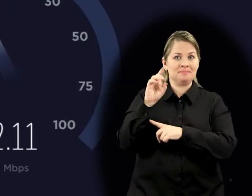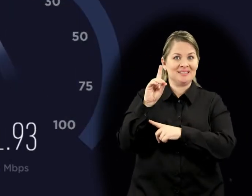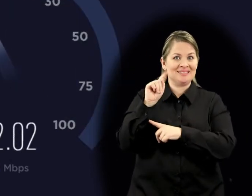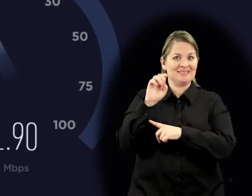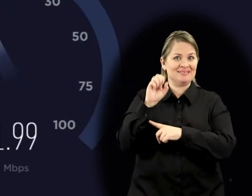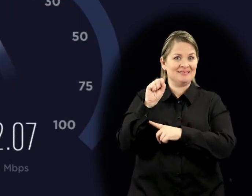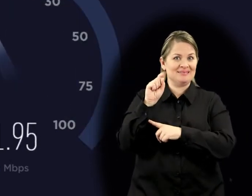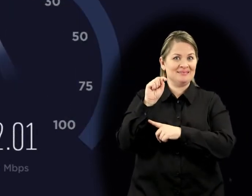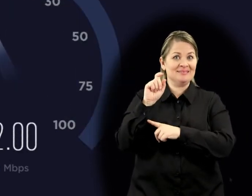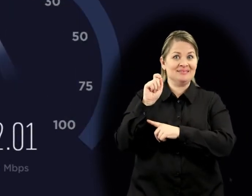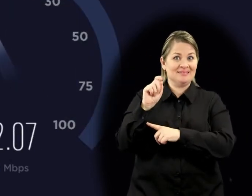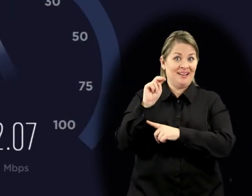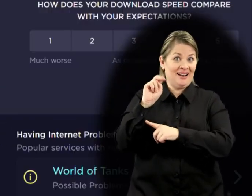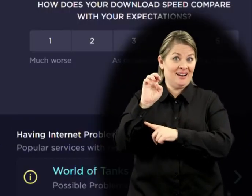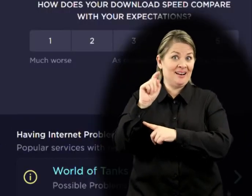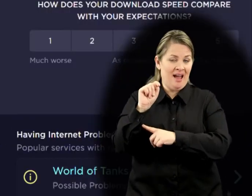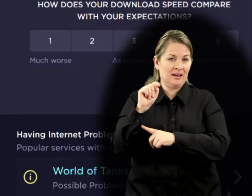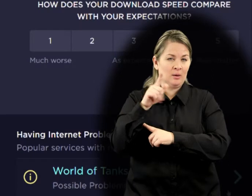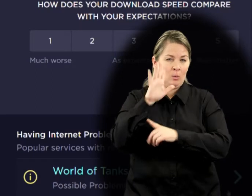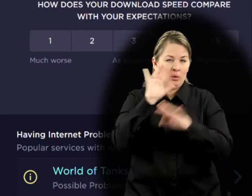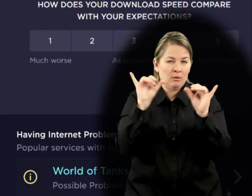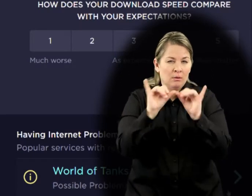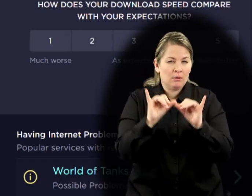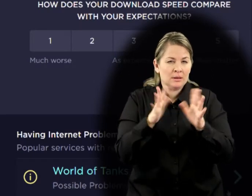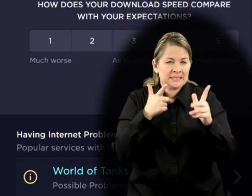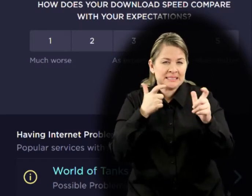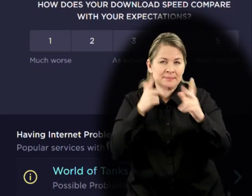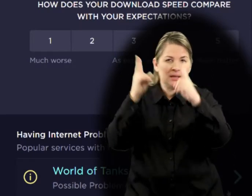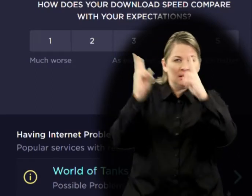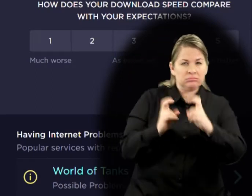and follow the instructions.